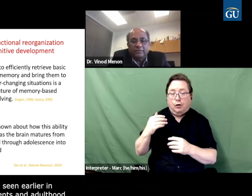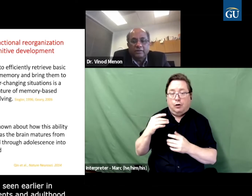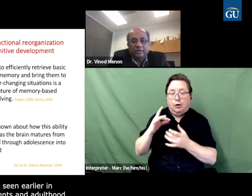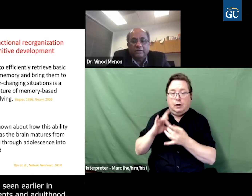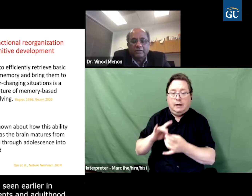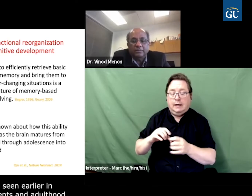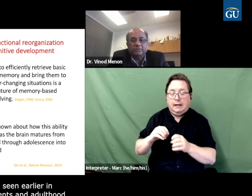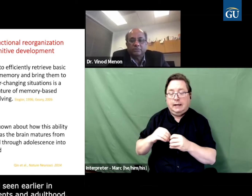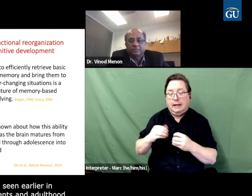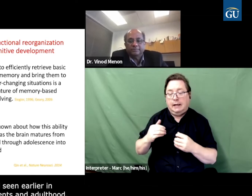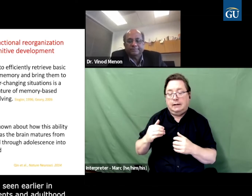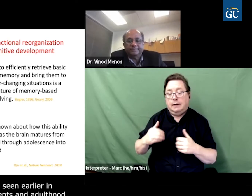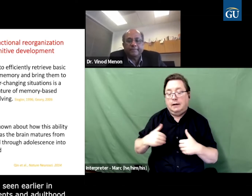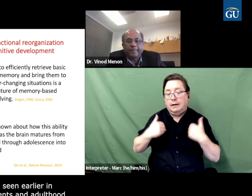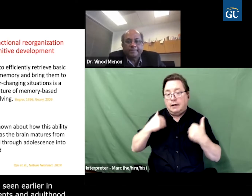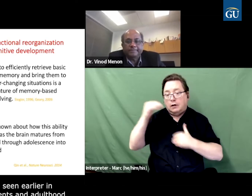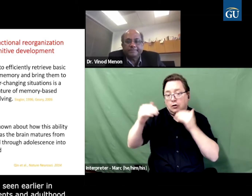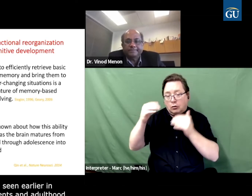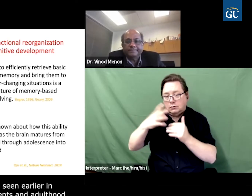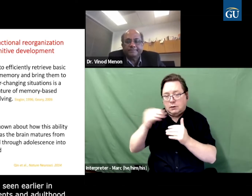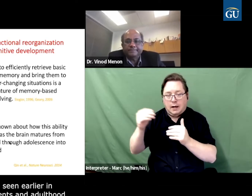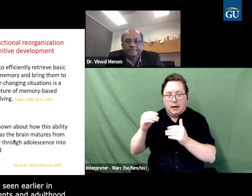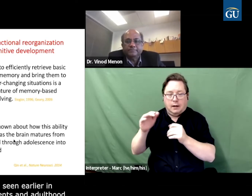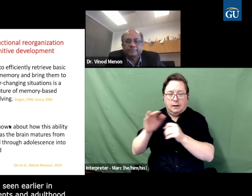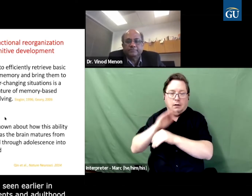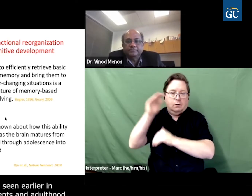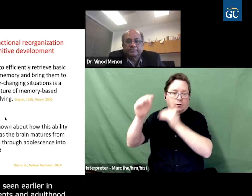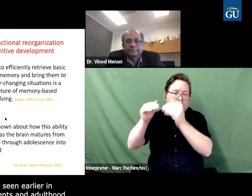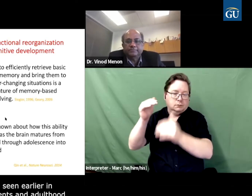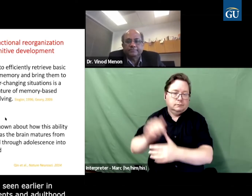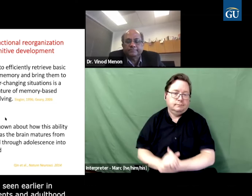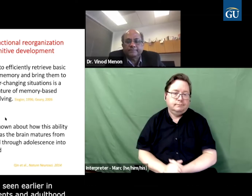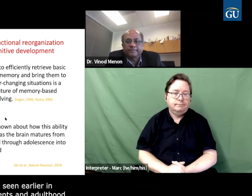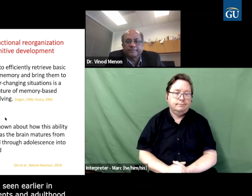in adolescence and delta